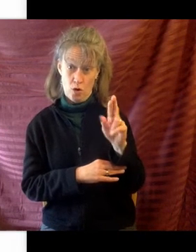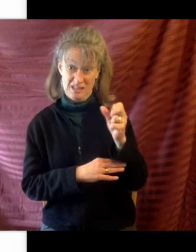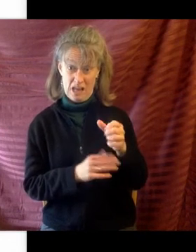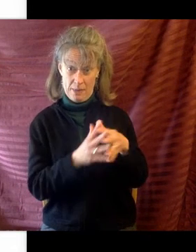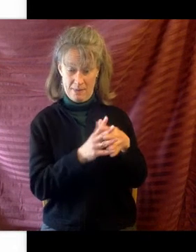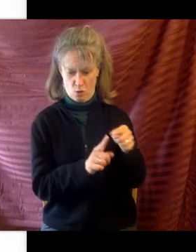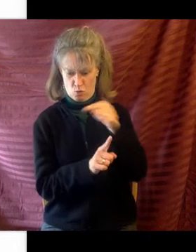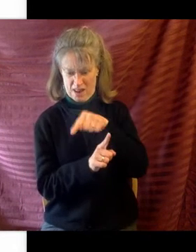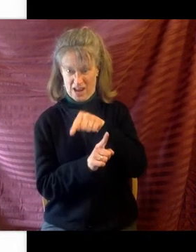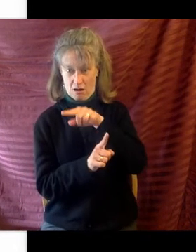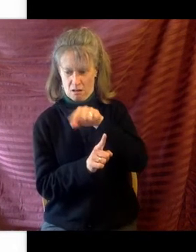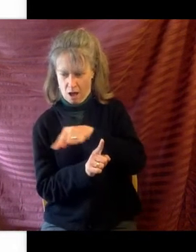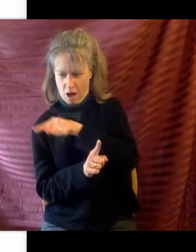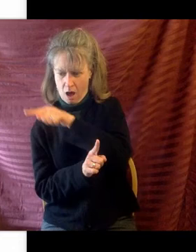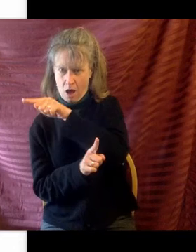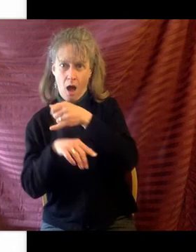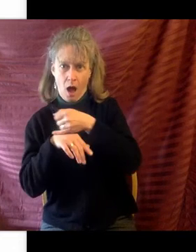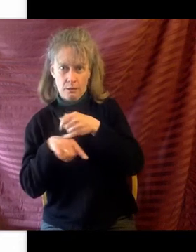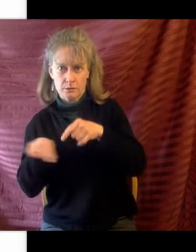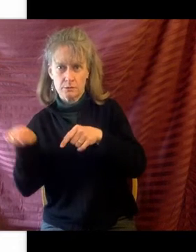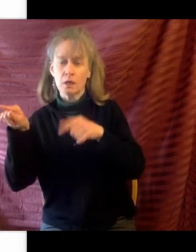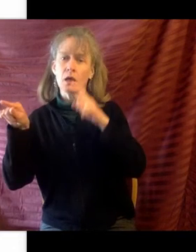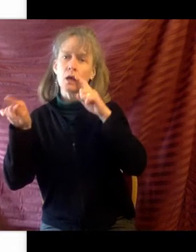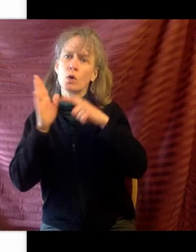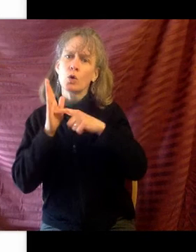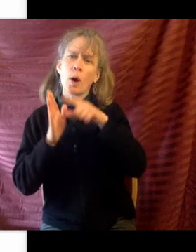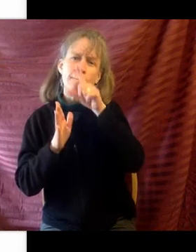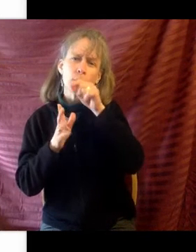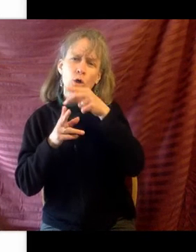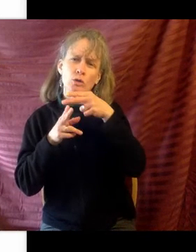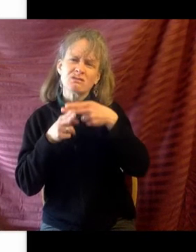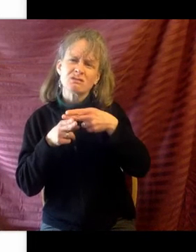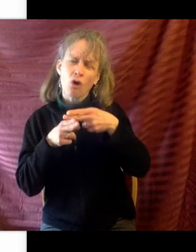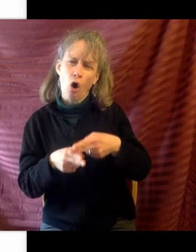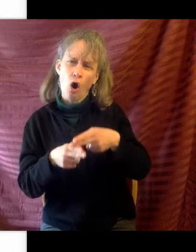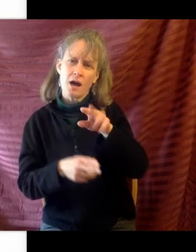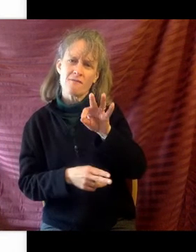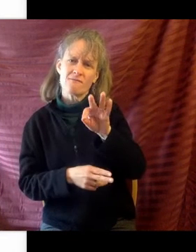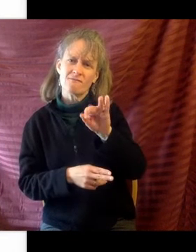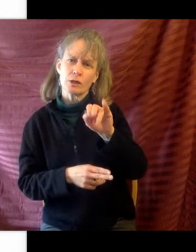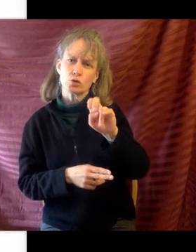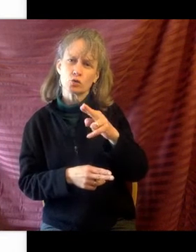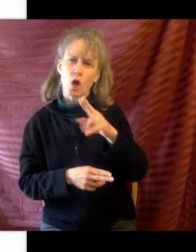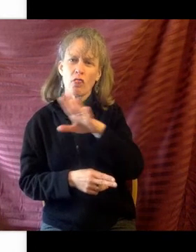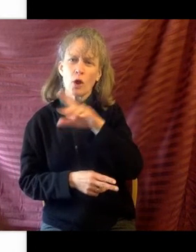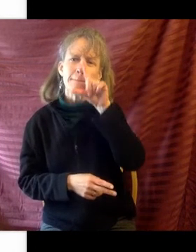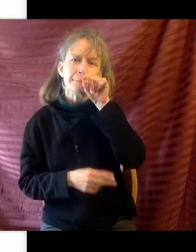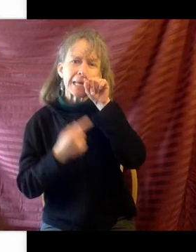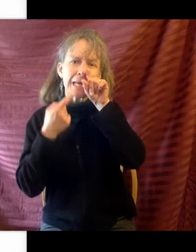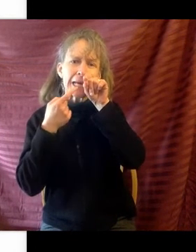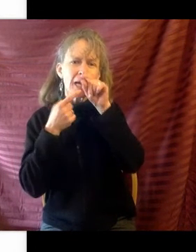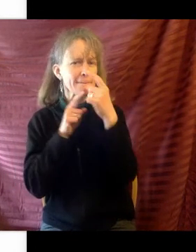he noticed that birds called finches had different kinds of beaks in areas with different food sources.